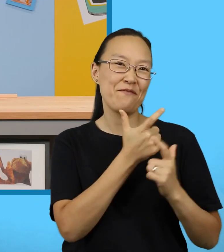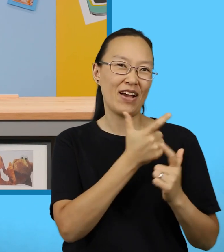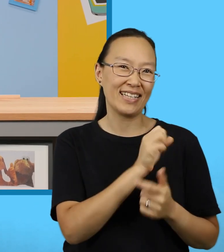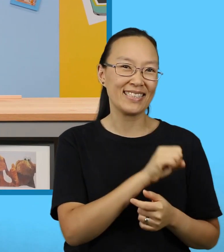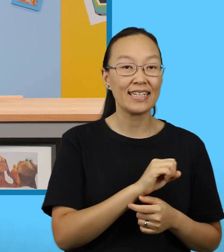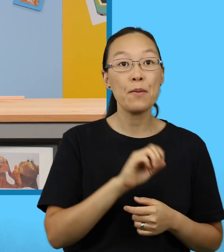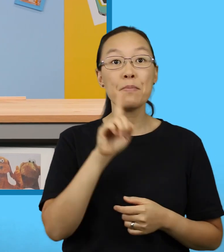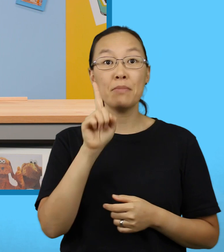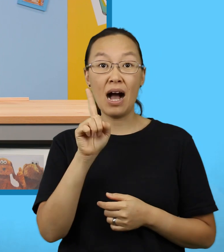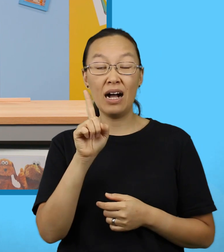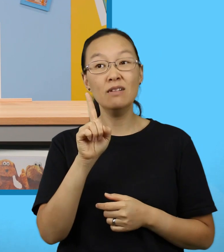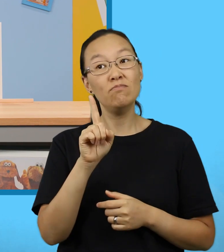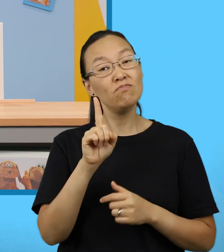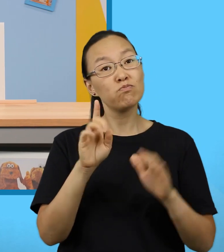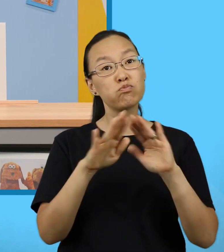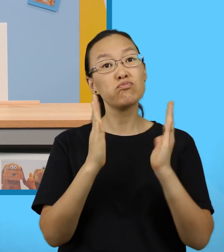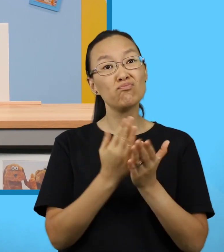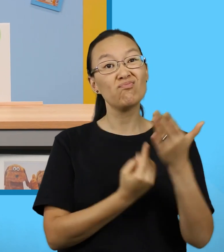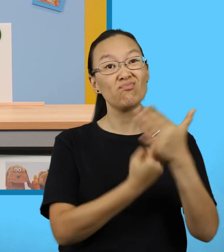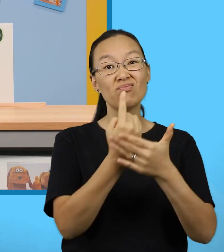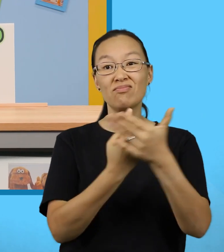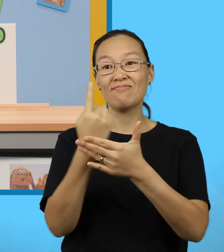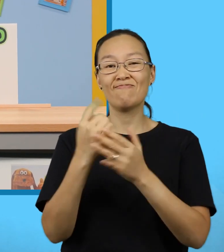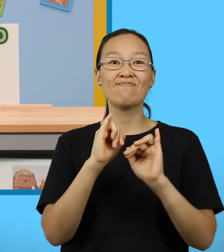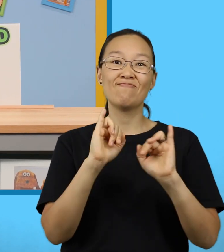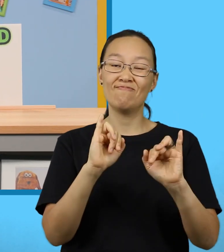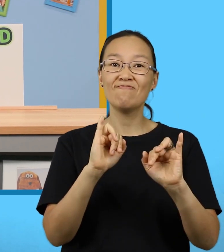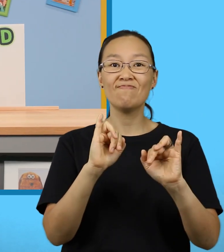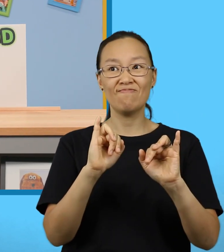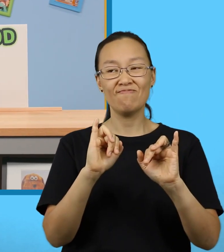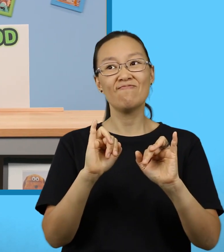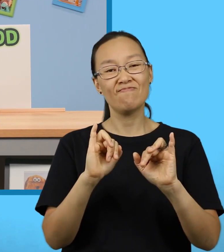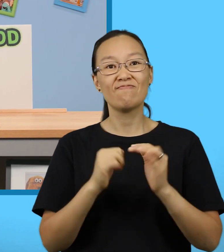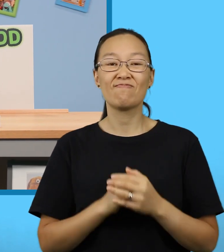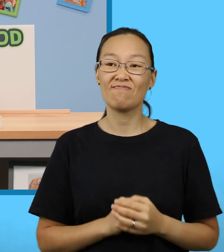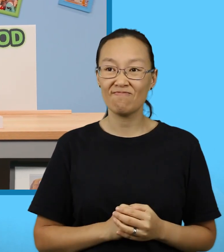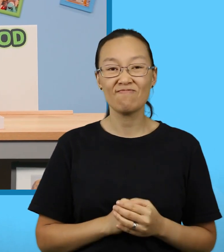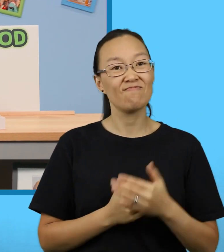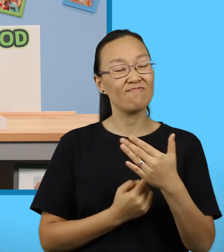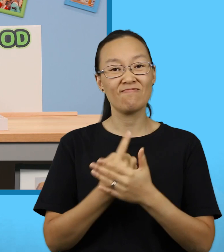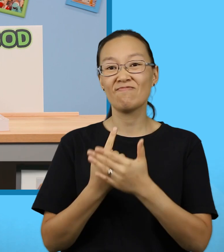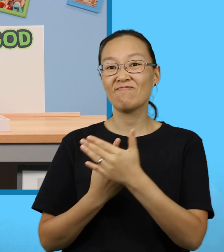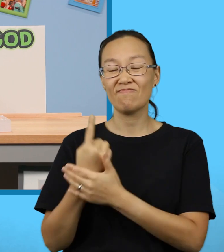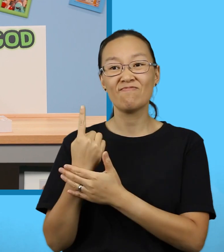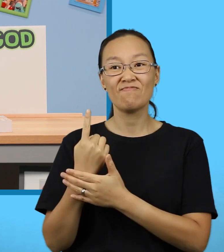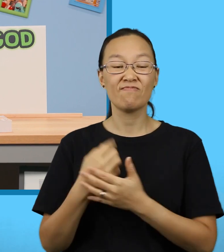we all know there's so much in this world that is not funny, isn't there? So many bad things happen every day.